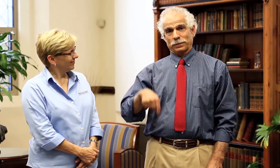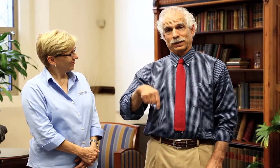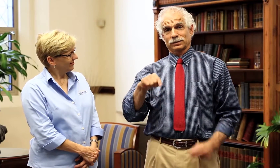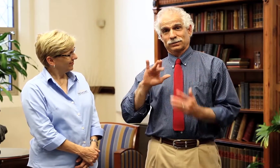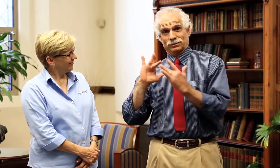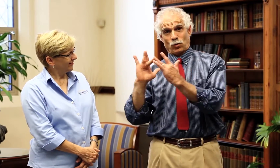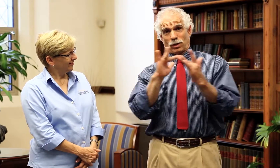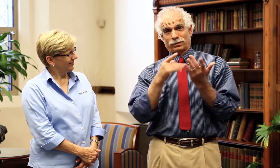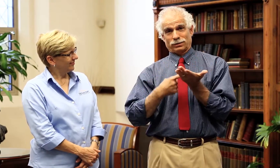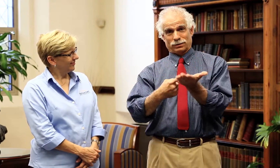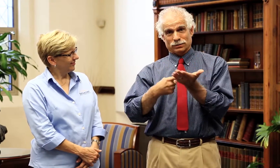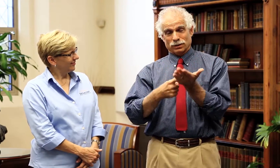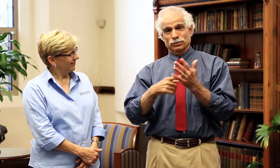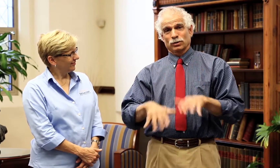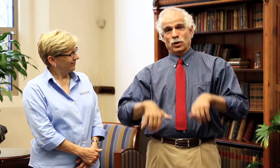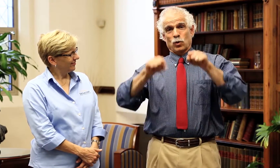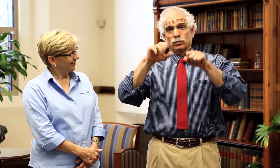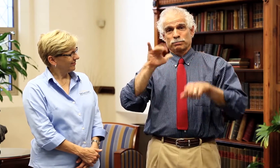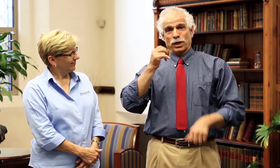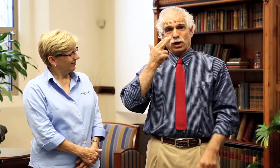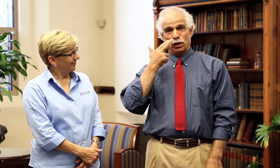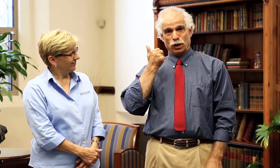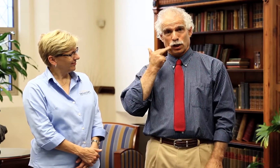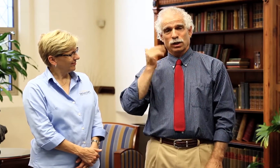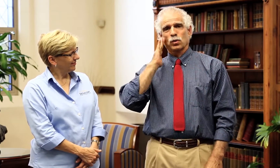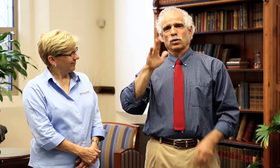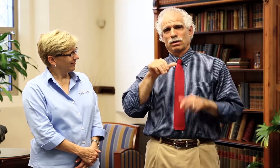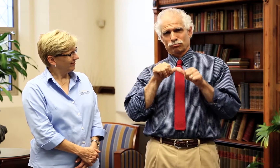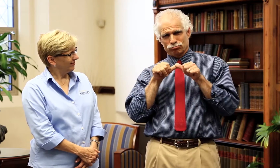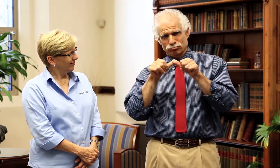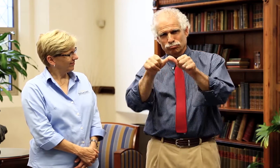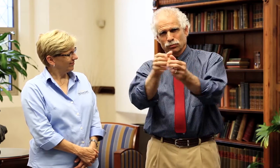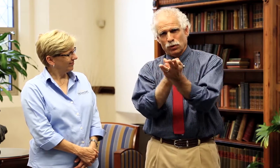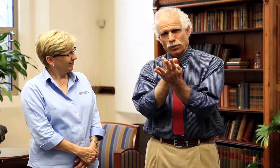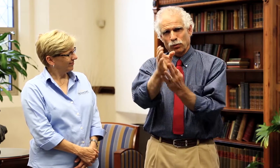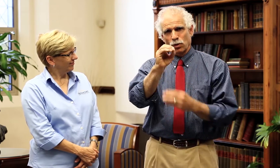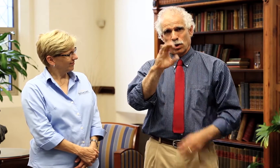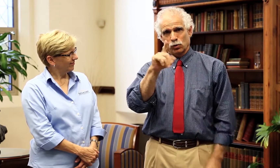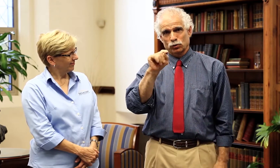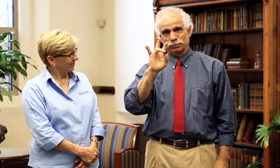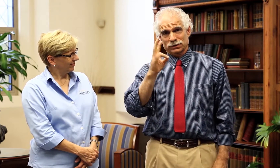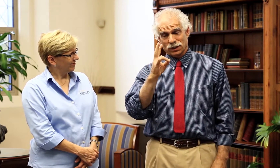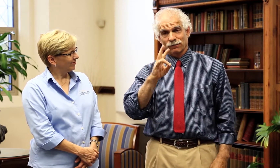This online discussion hosted by the Clerc Center will remain open through October 7.